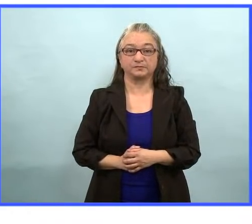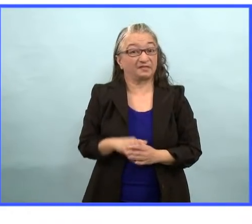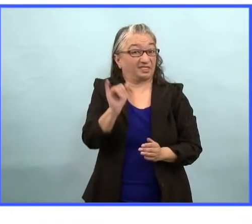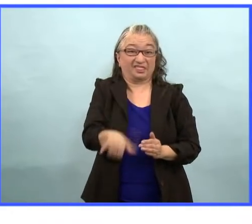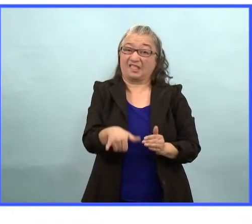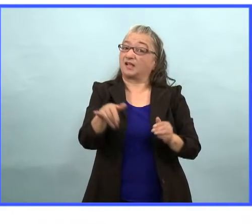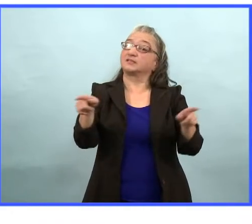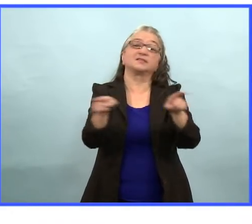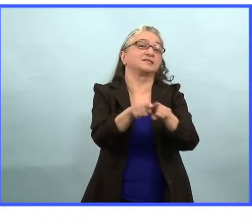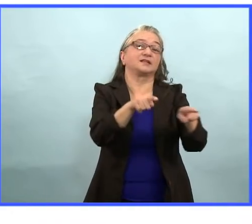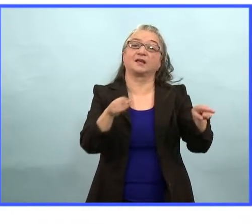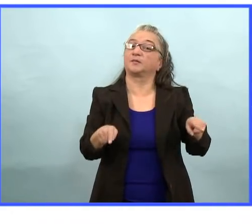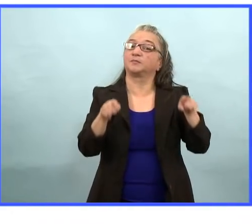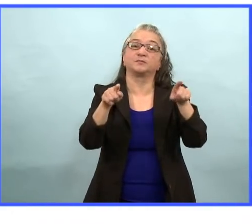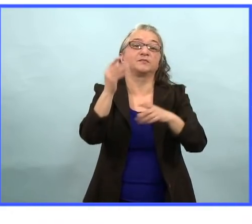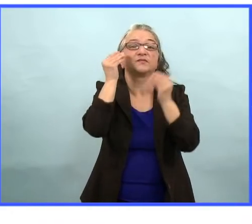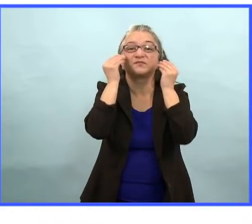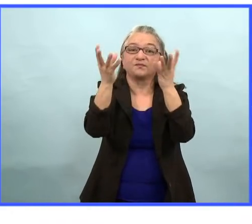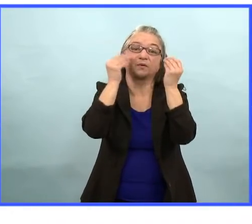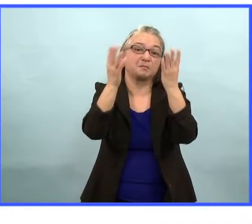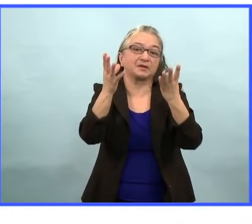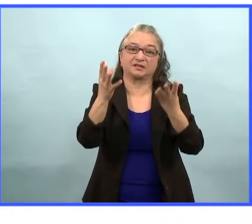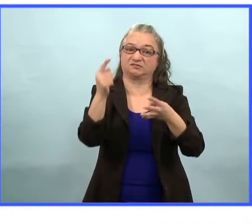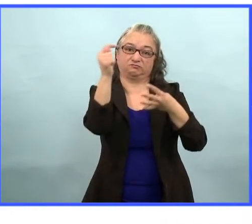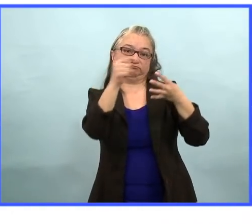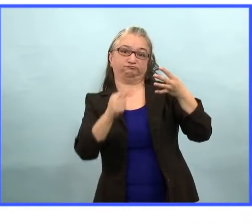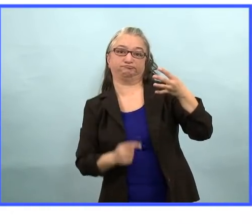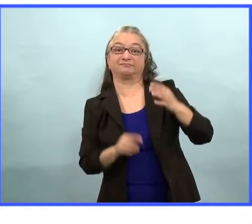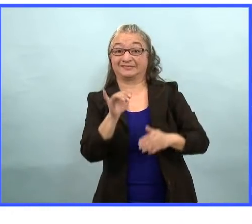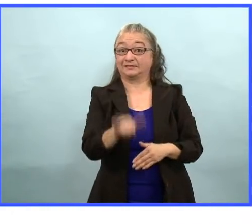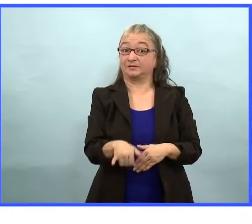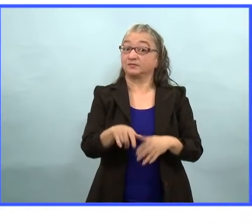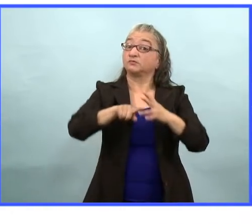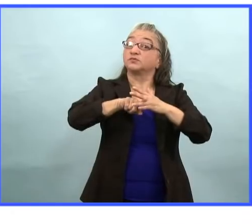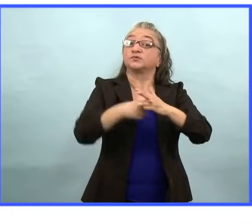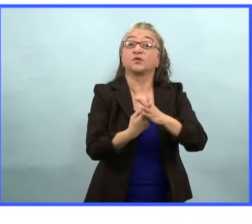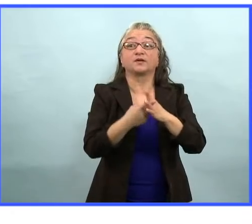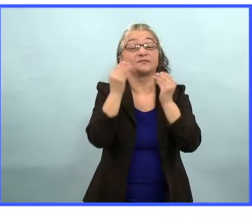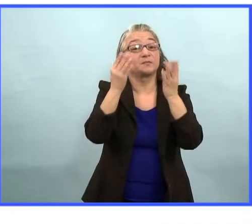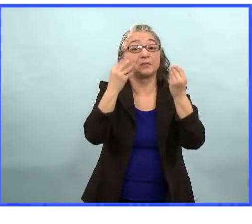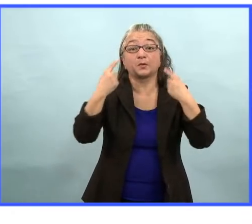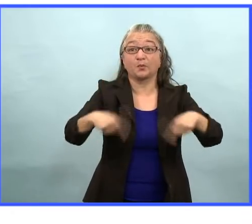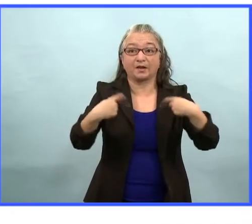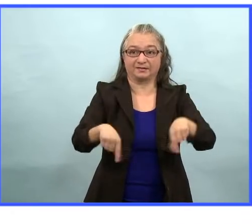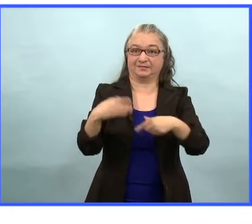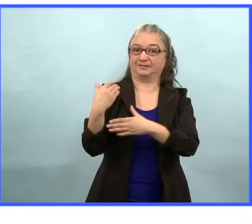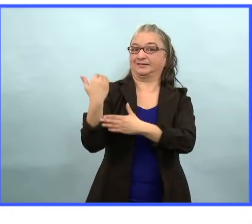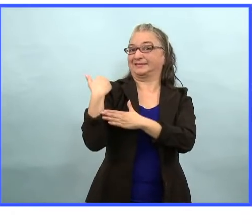uh but it starts to include the data in january and part of the concern as we see saw a shift